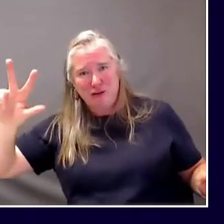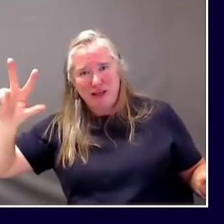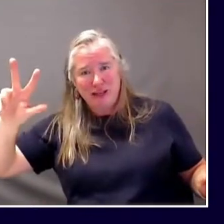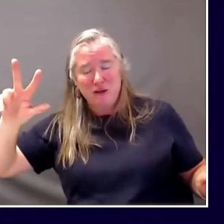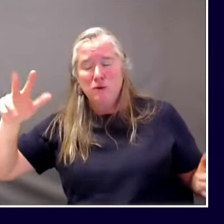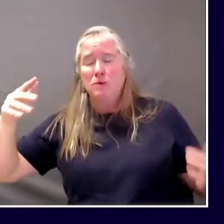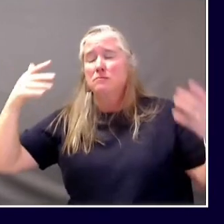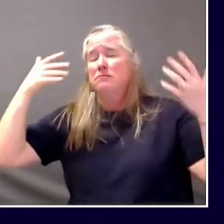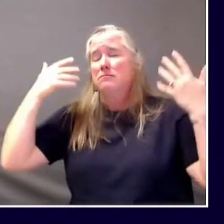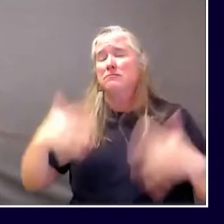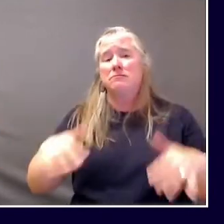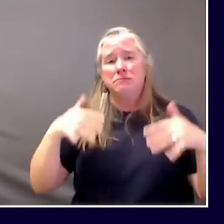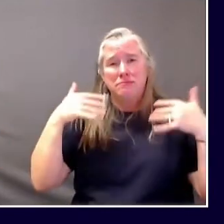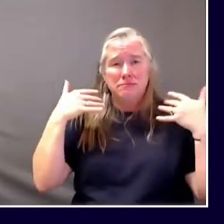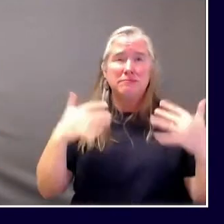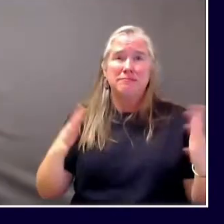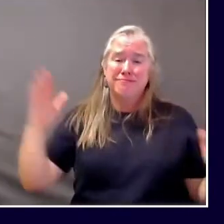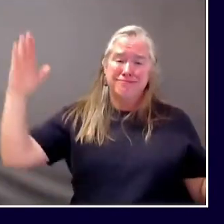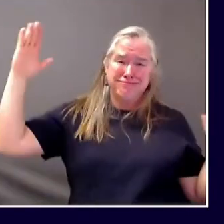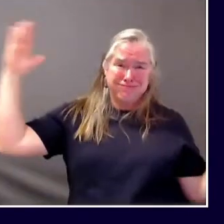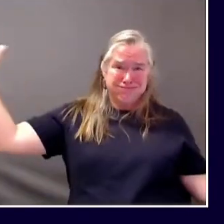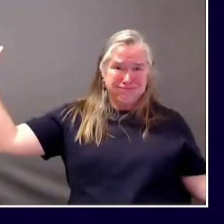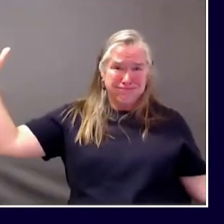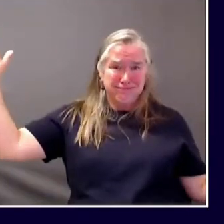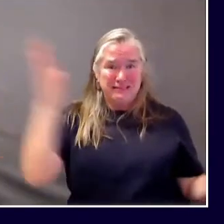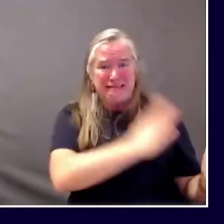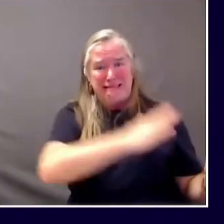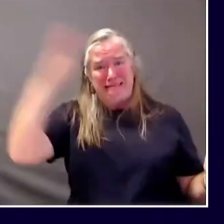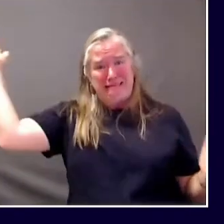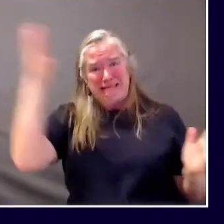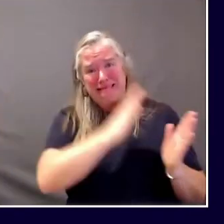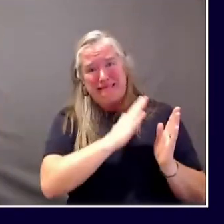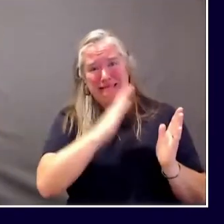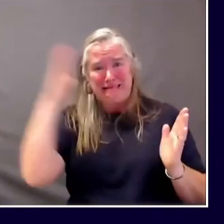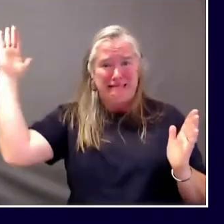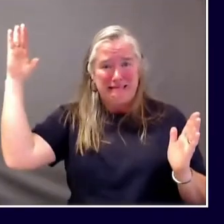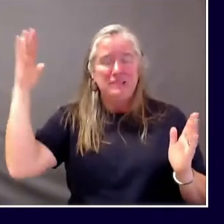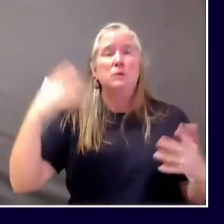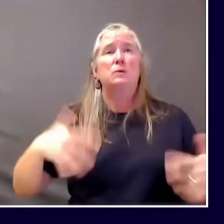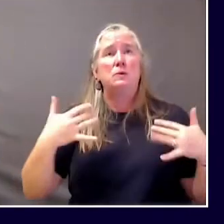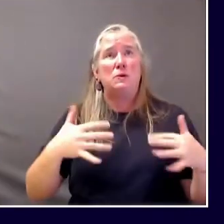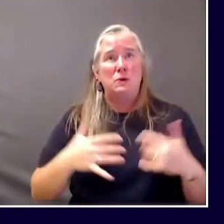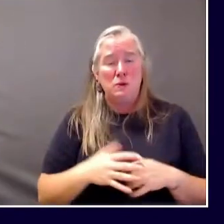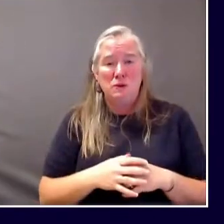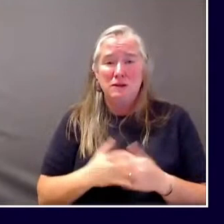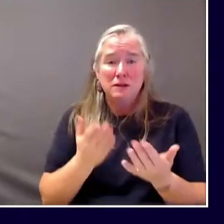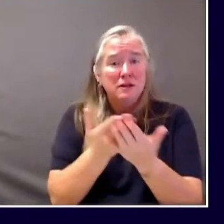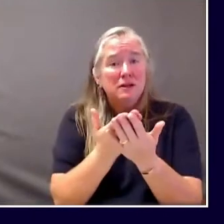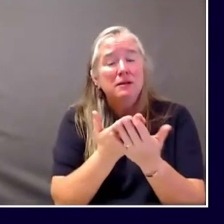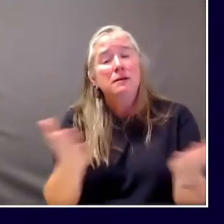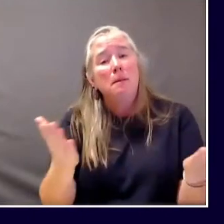of people and says to me should